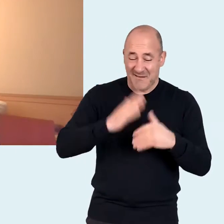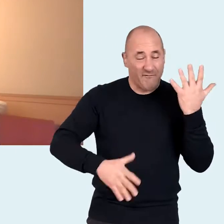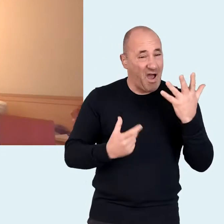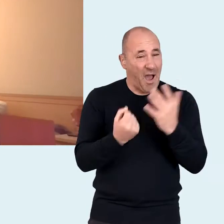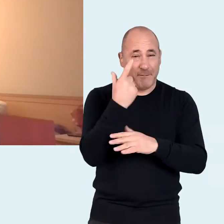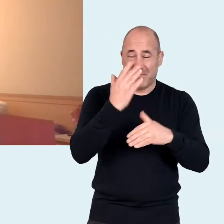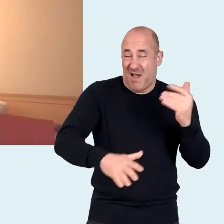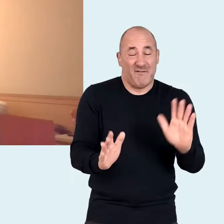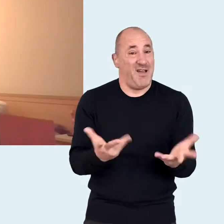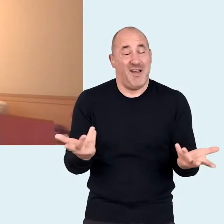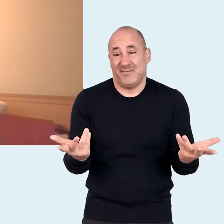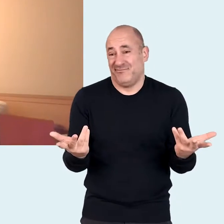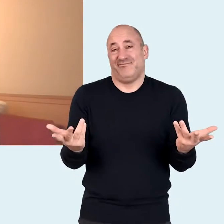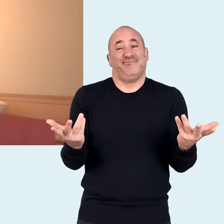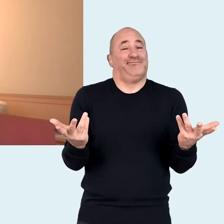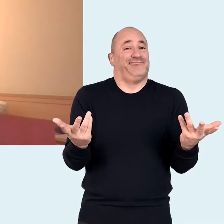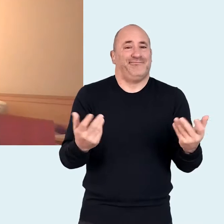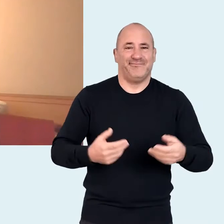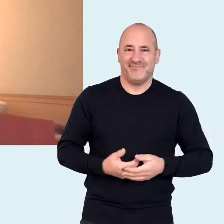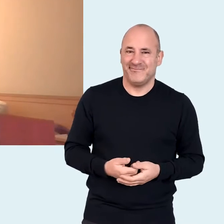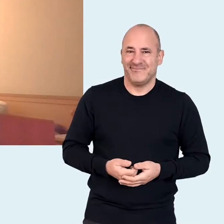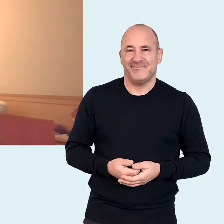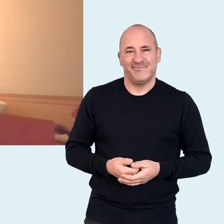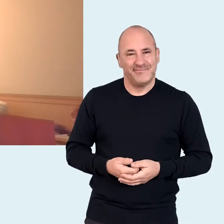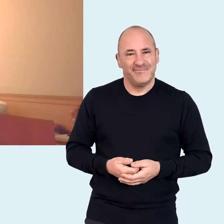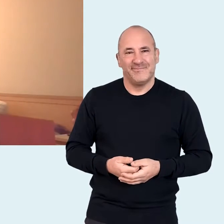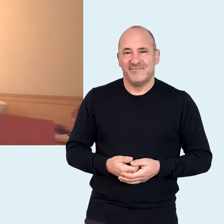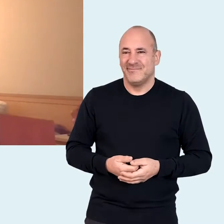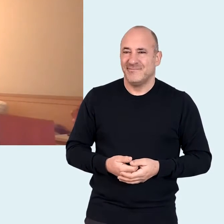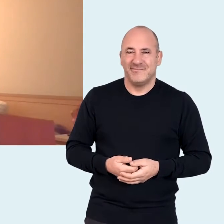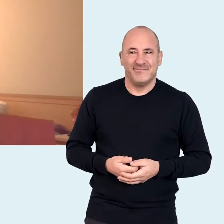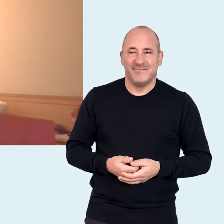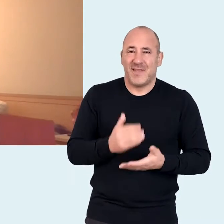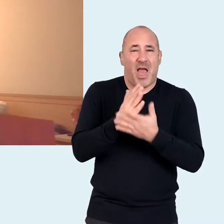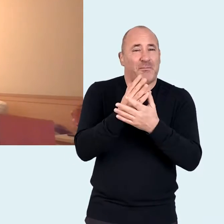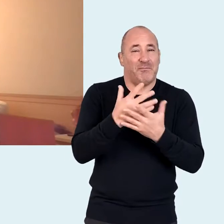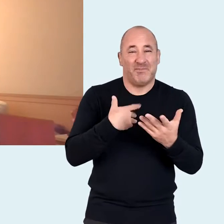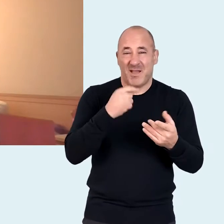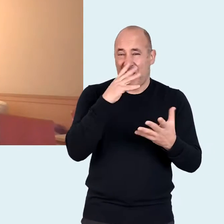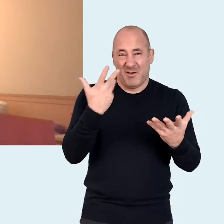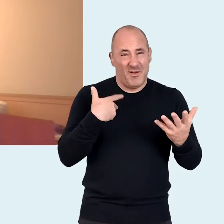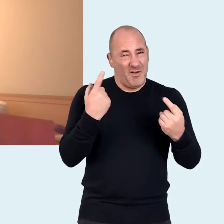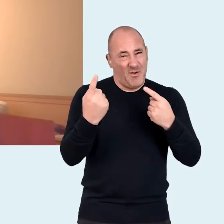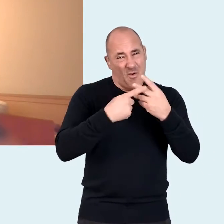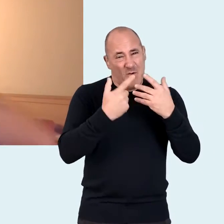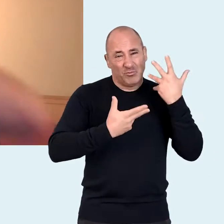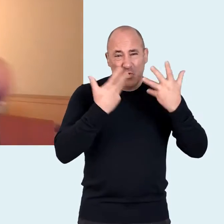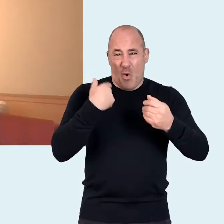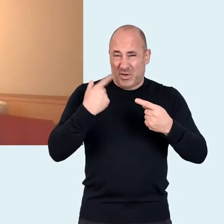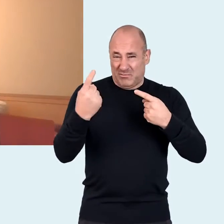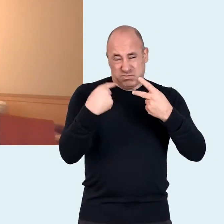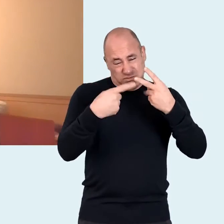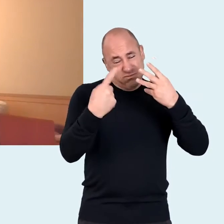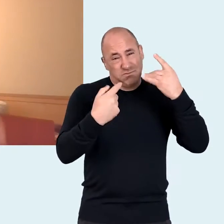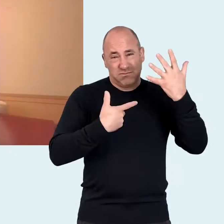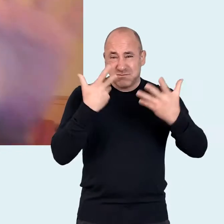it'll never happen. Never happen. You know, again, I can tell you billions of stories